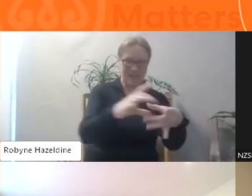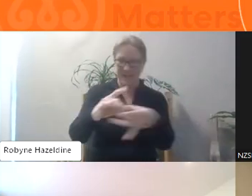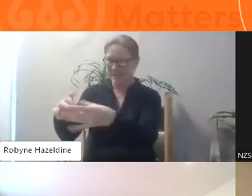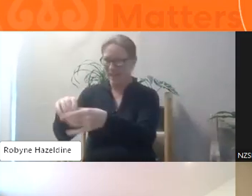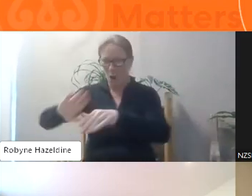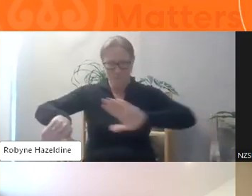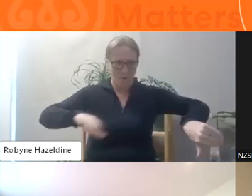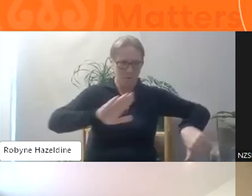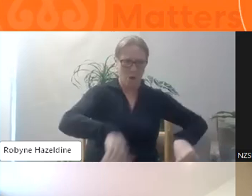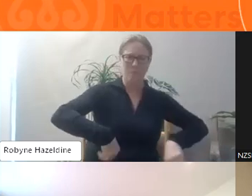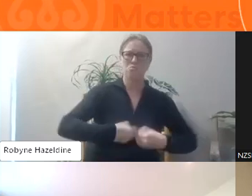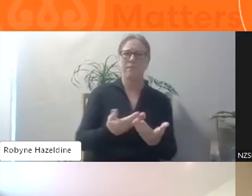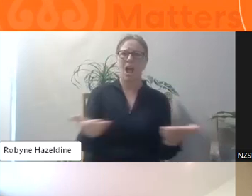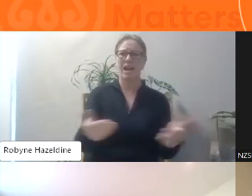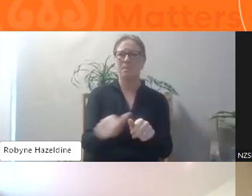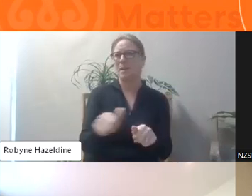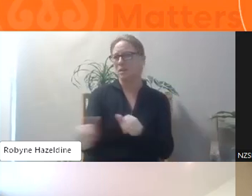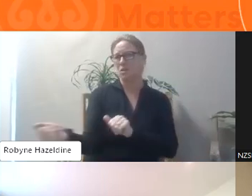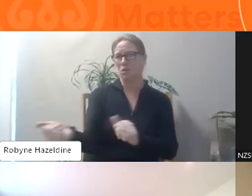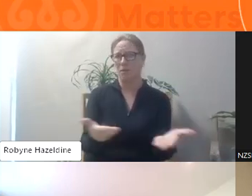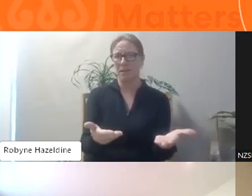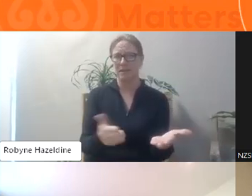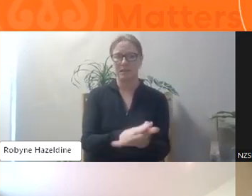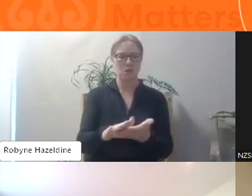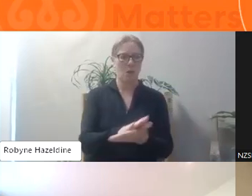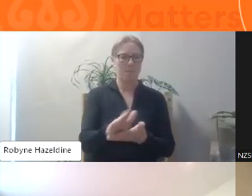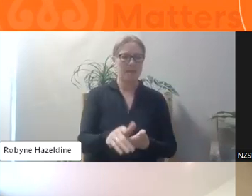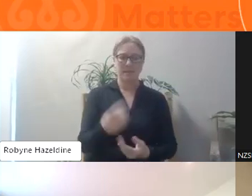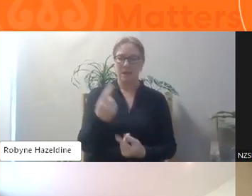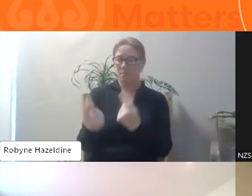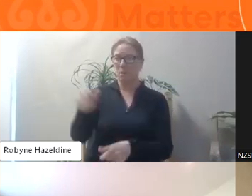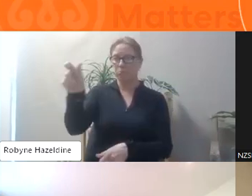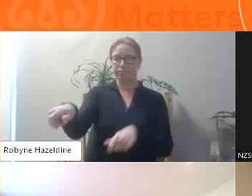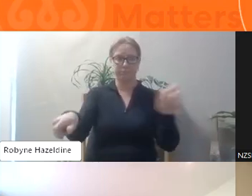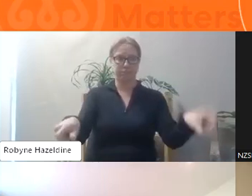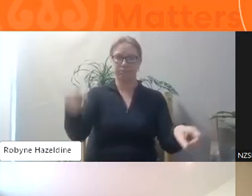better services so we don't silo people. And that's something that